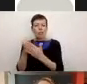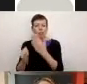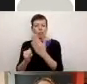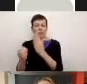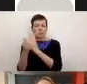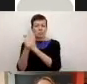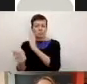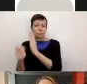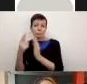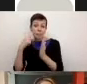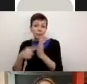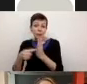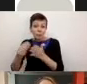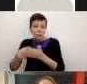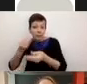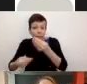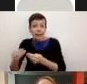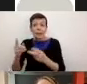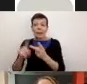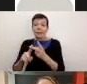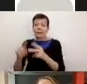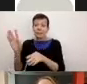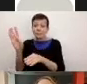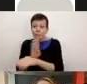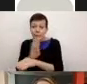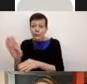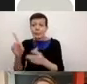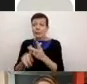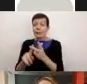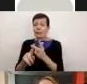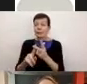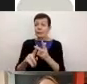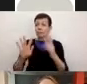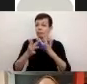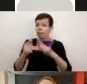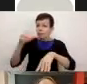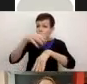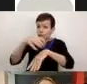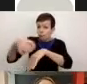literacy, business training and platforms to share and sell work that are necessary